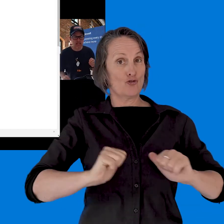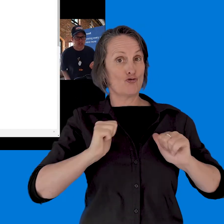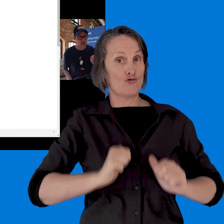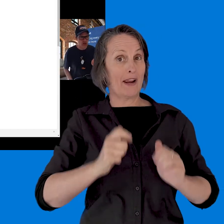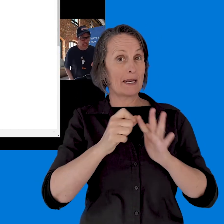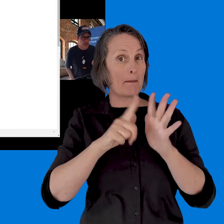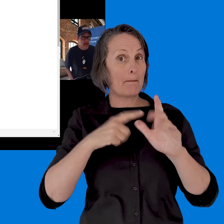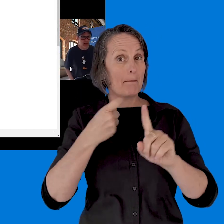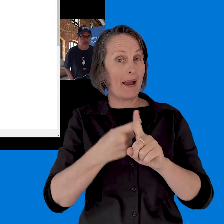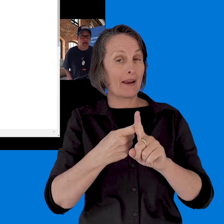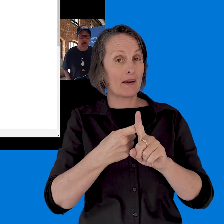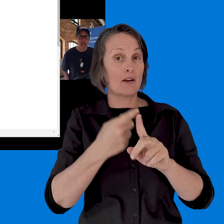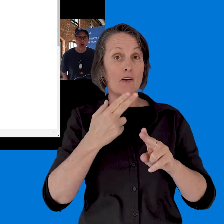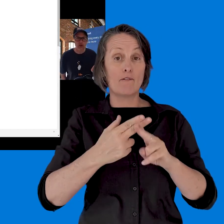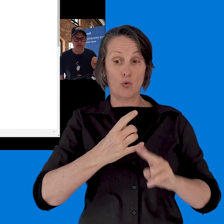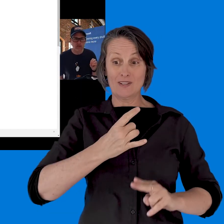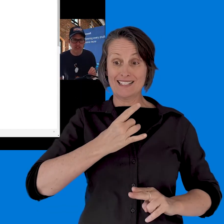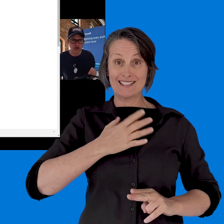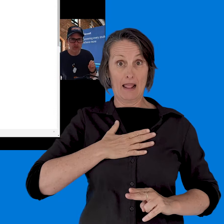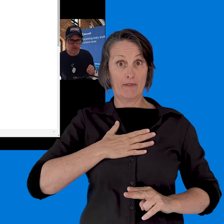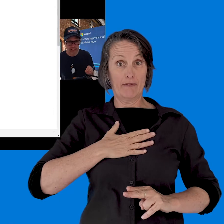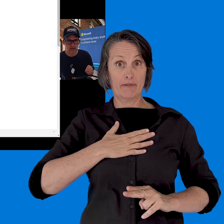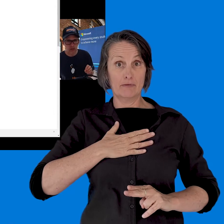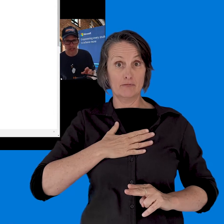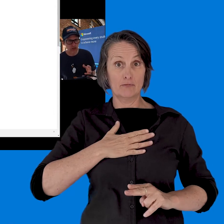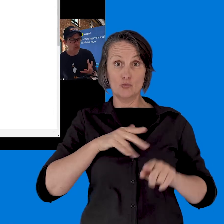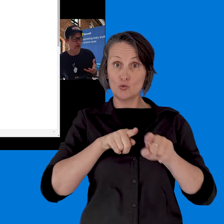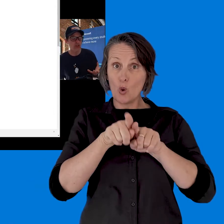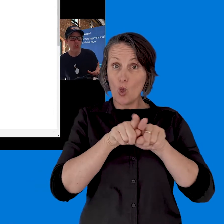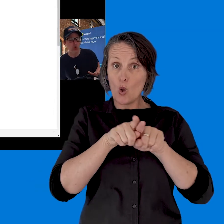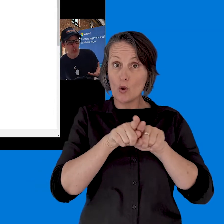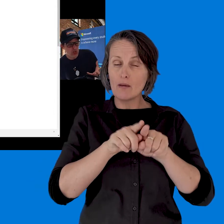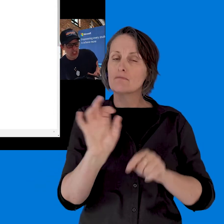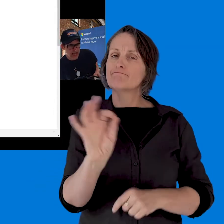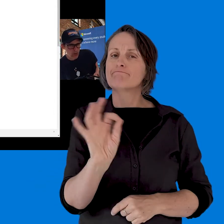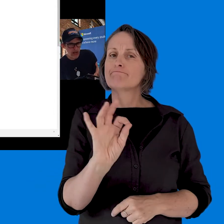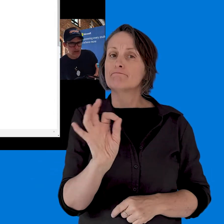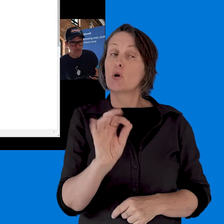teacher training packs are not for self-directed learning, although you could use it that way.